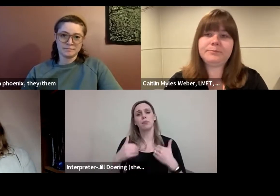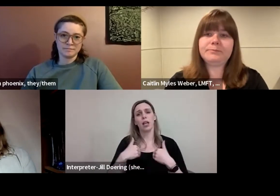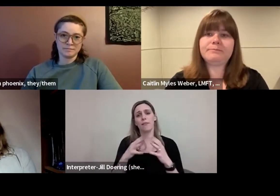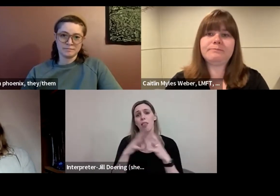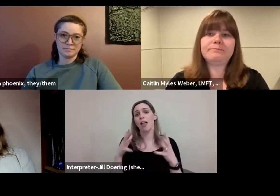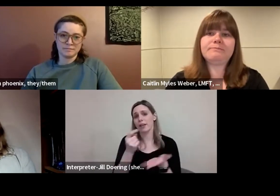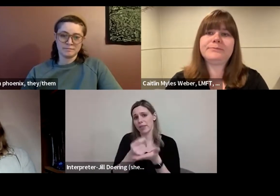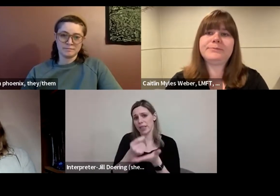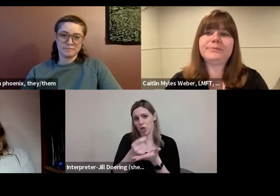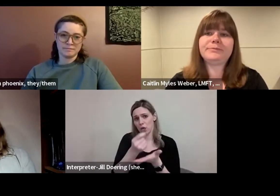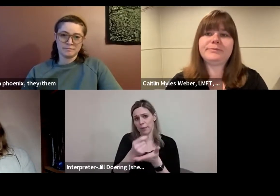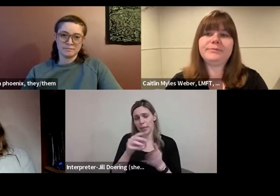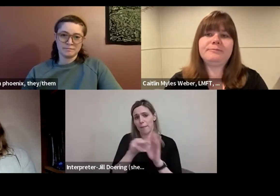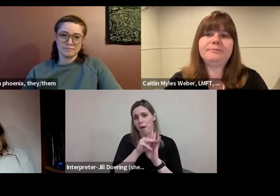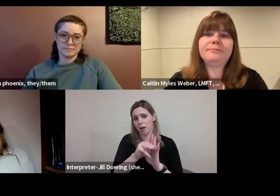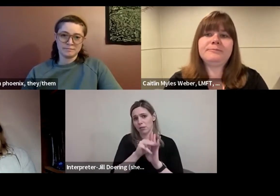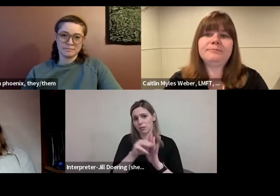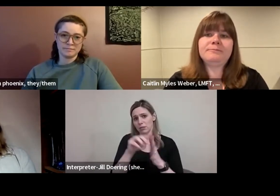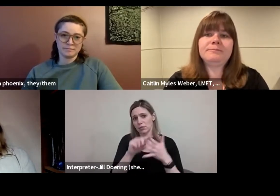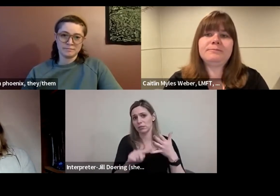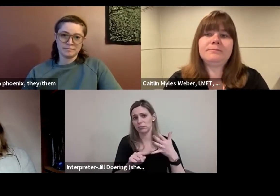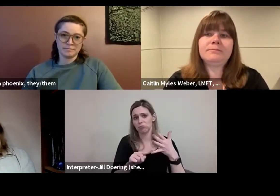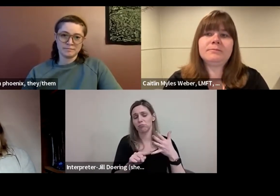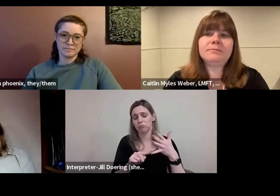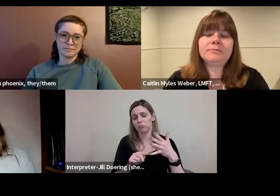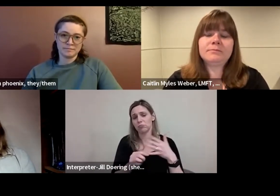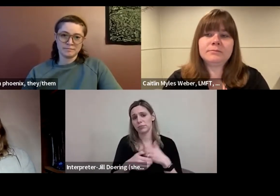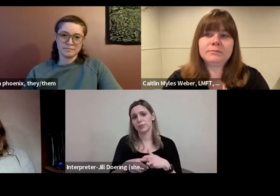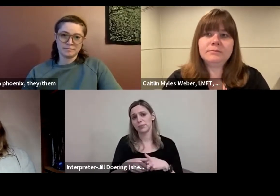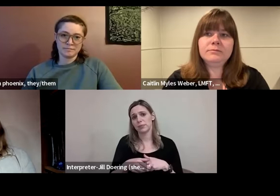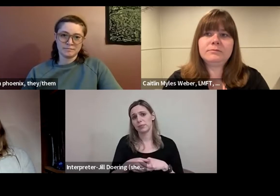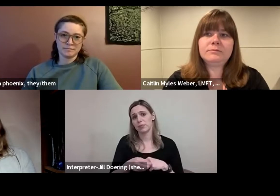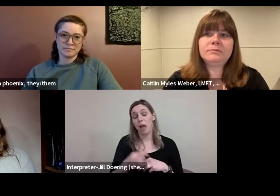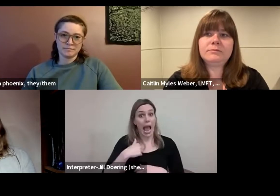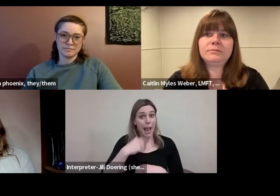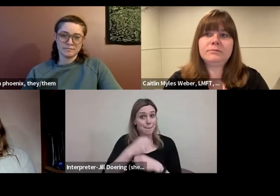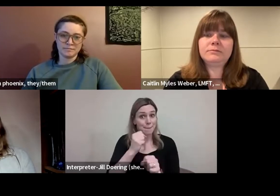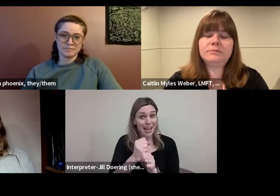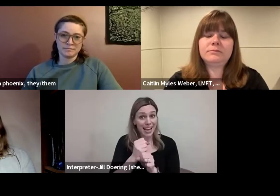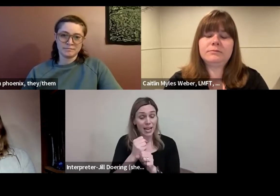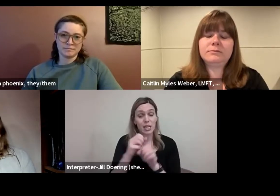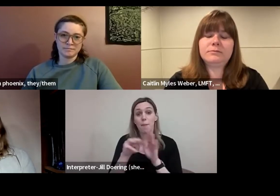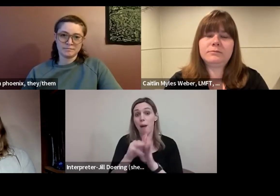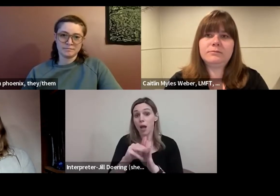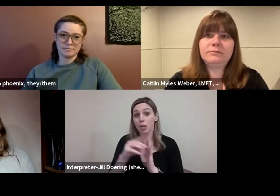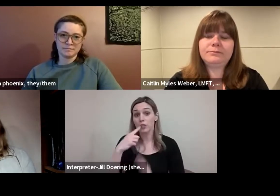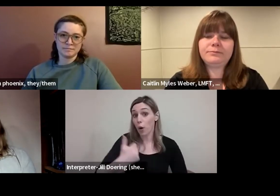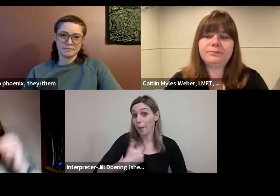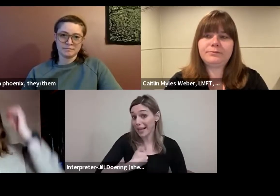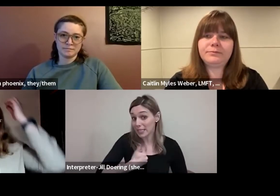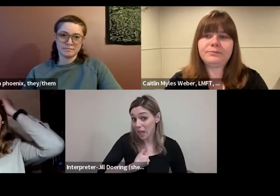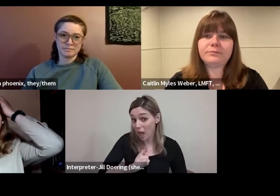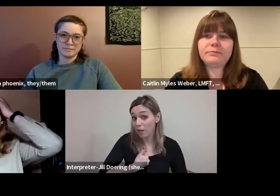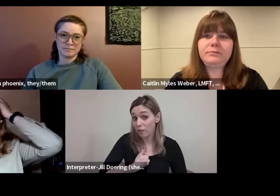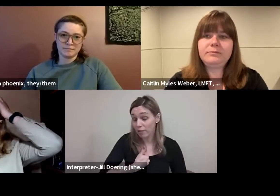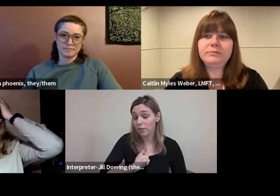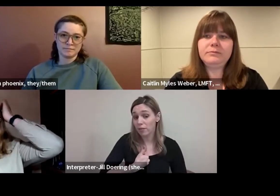that I actually have made for myself. I found that a lot of the therapeutic models